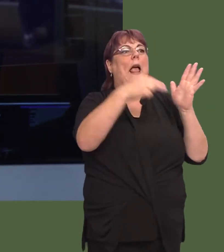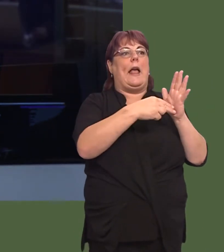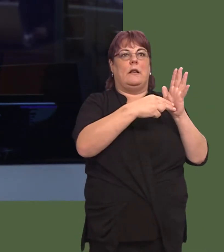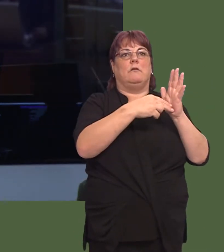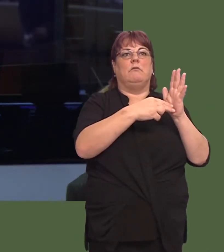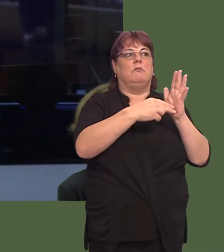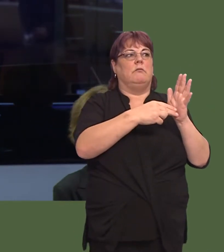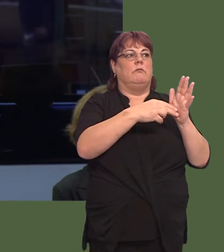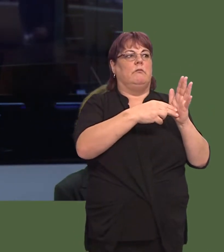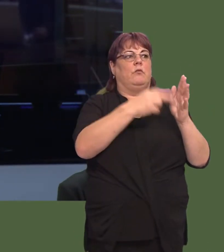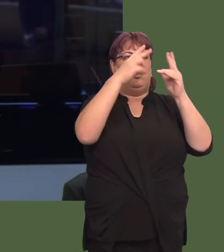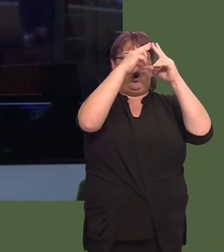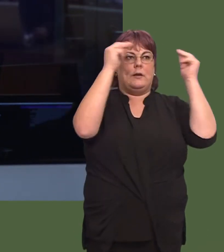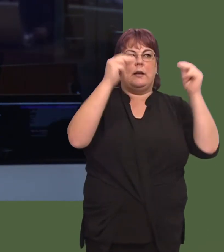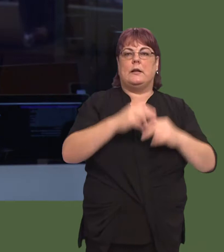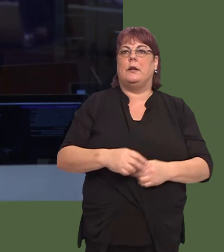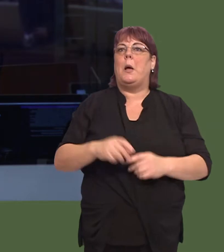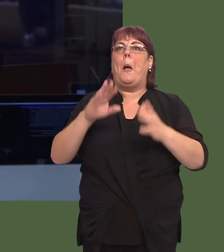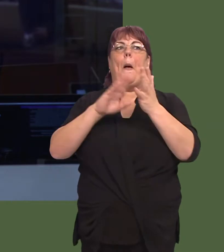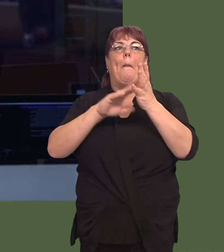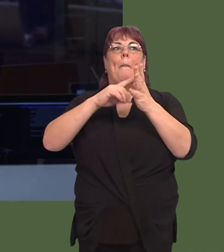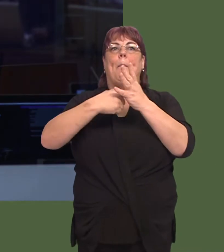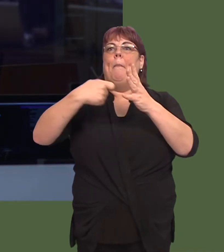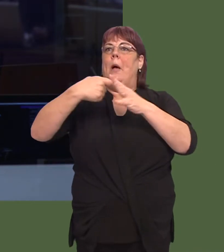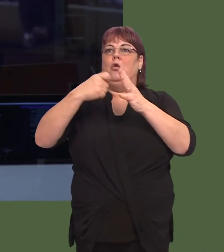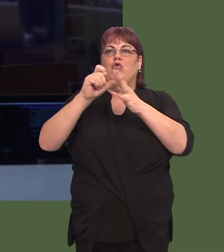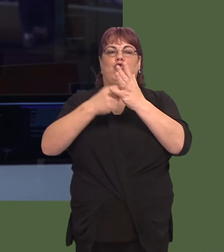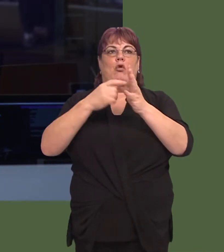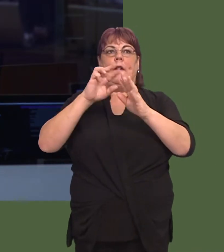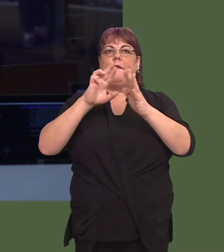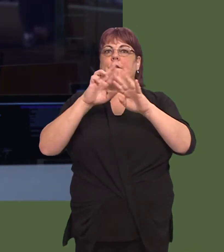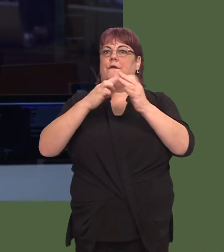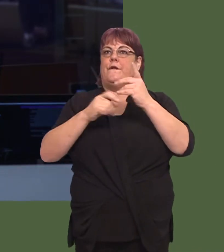David J. Rowlands: ëDiscussions about the long-term future of the Welsh NHS should sit